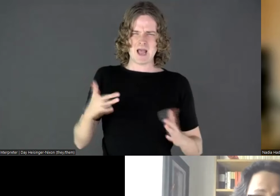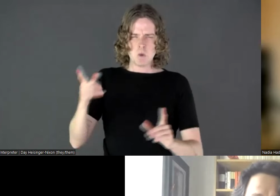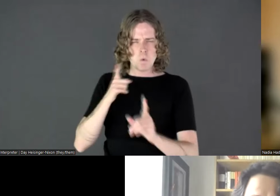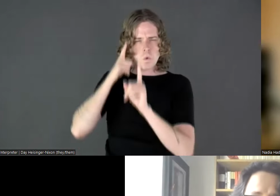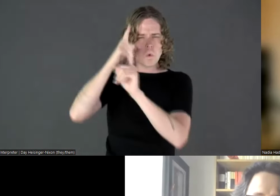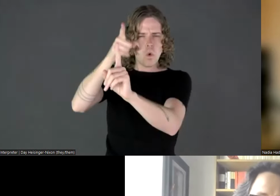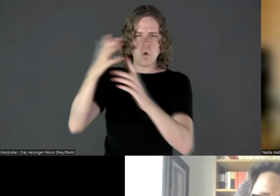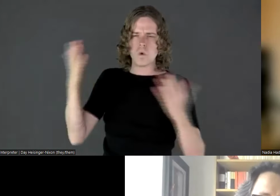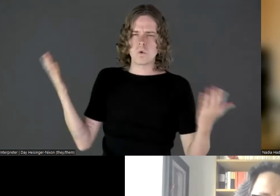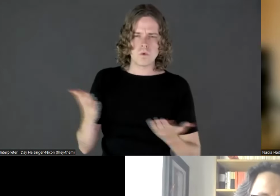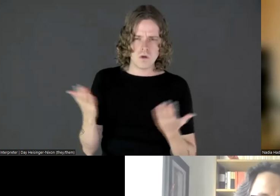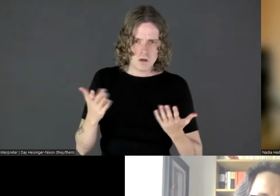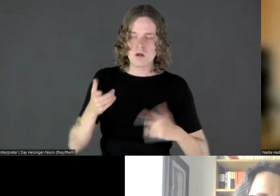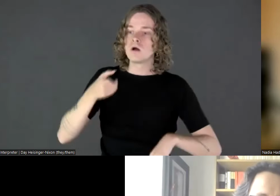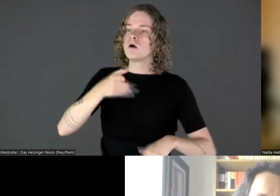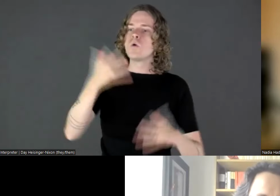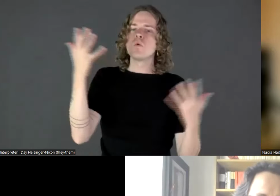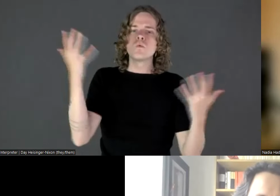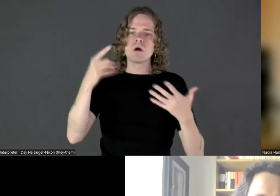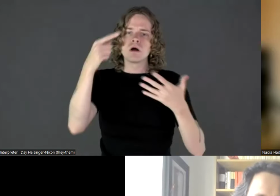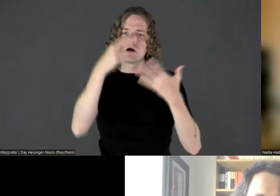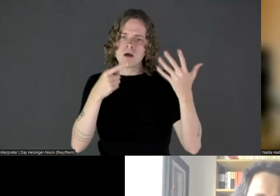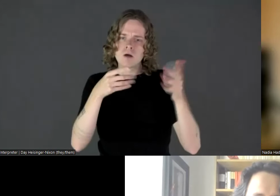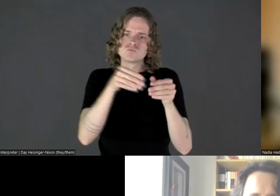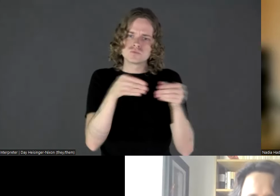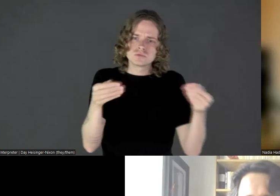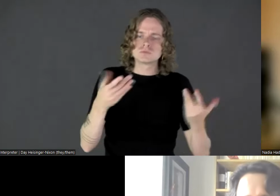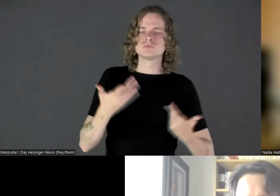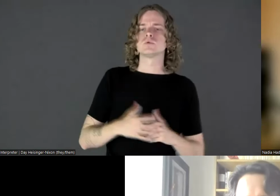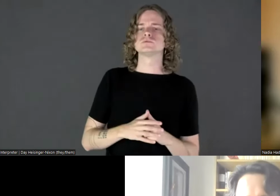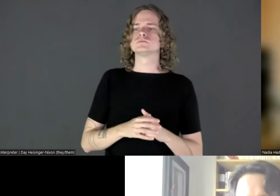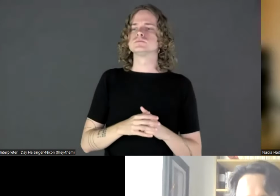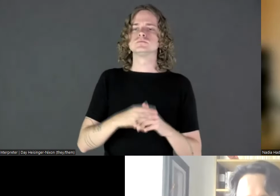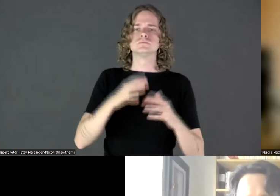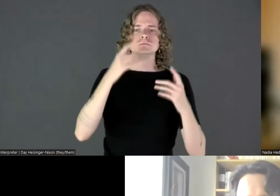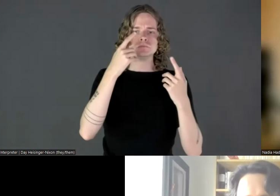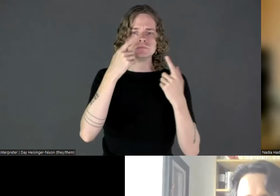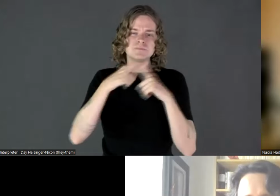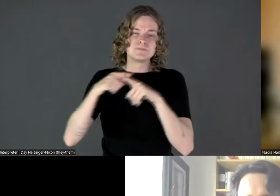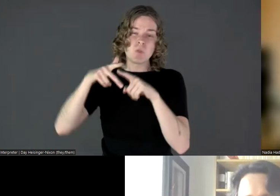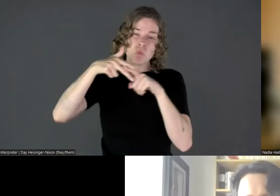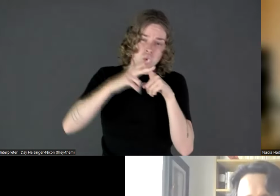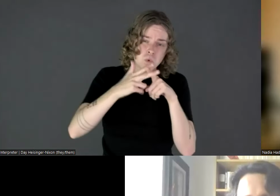to support the humanitarian community in general in applying these practices. Thank you so much.